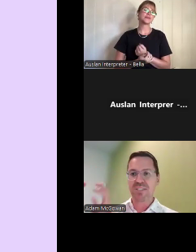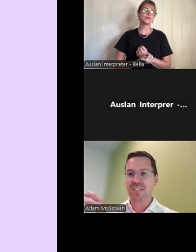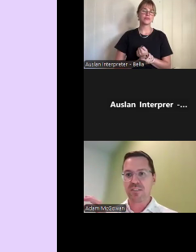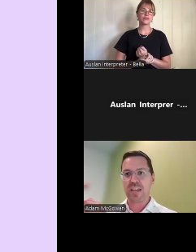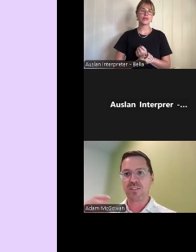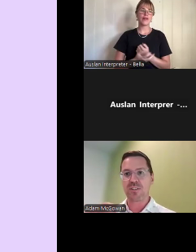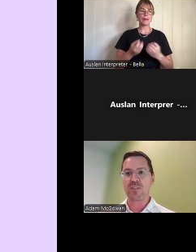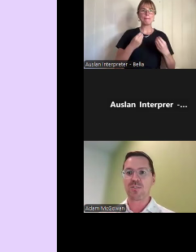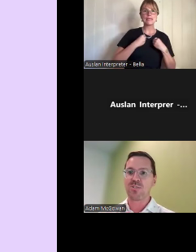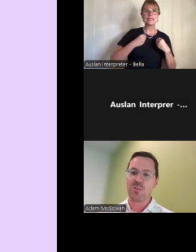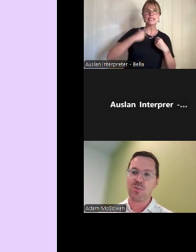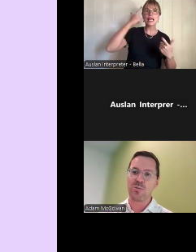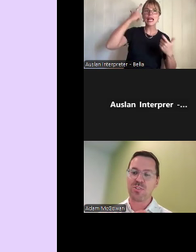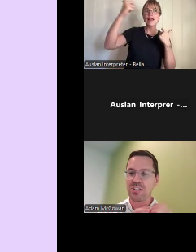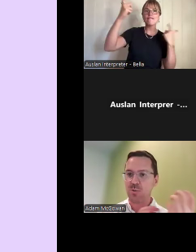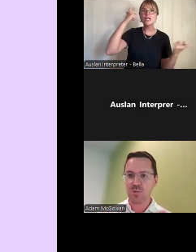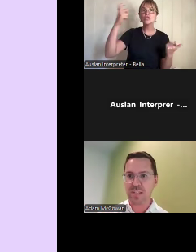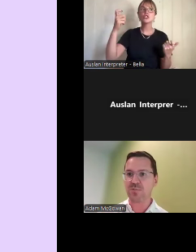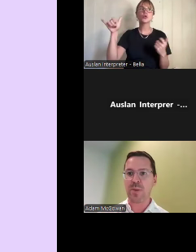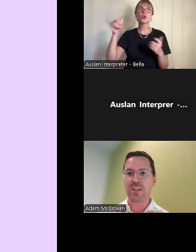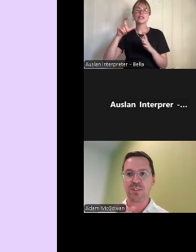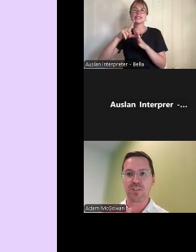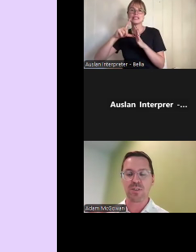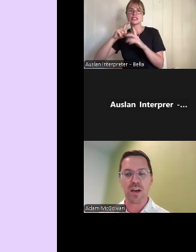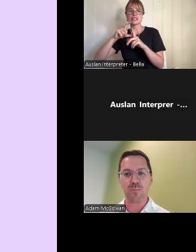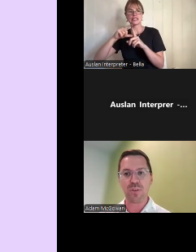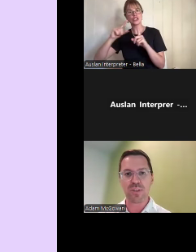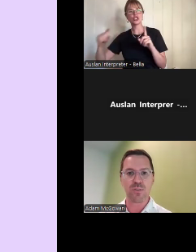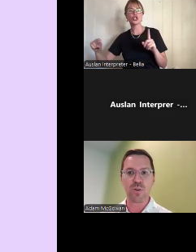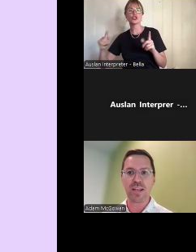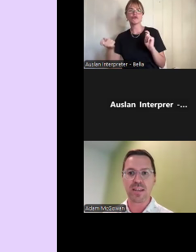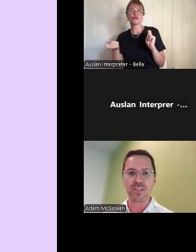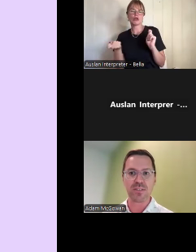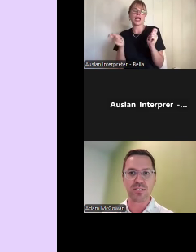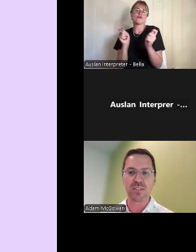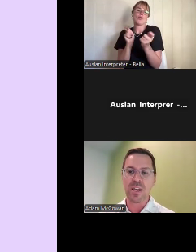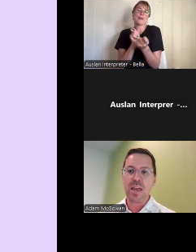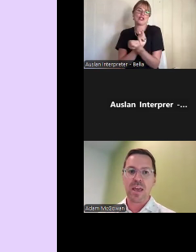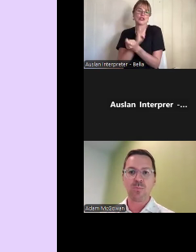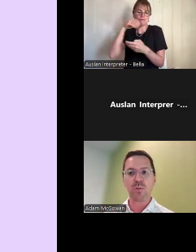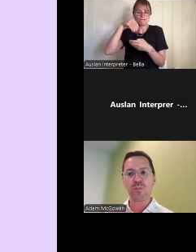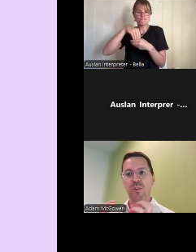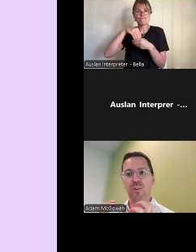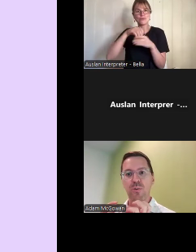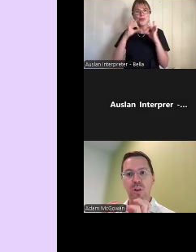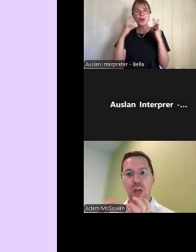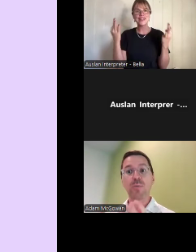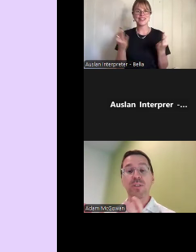business innovation to digital transformation within organisations, and we also, like we're